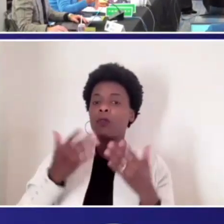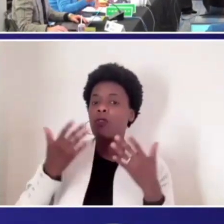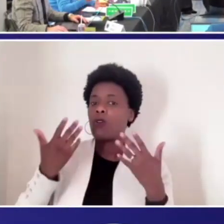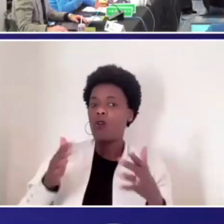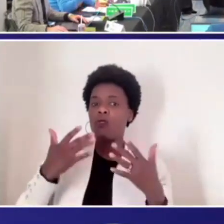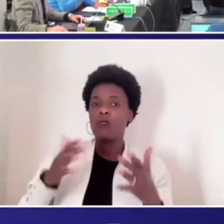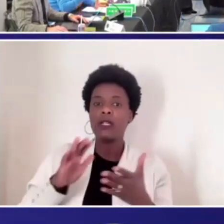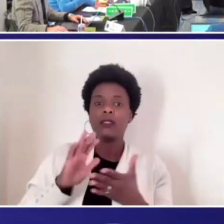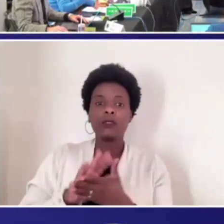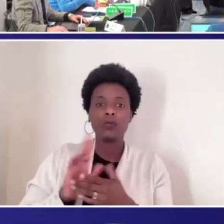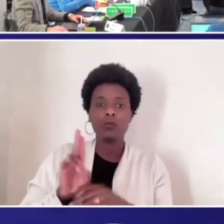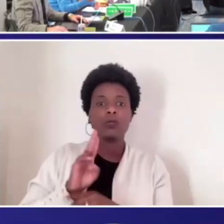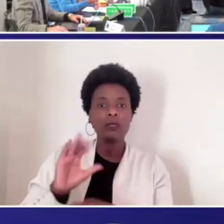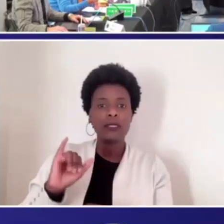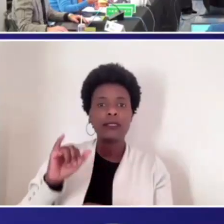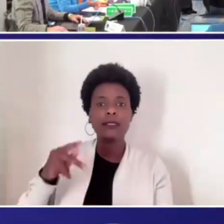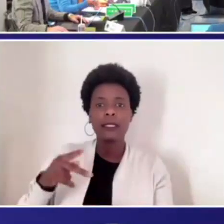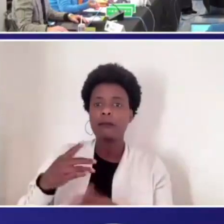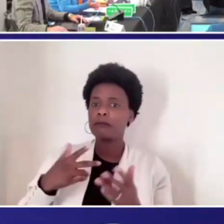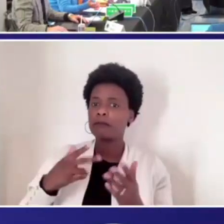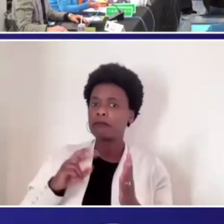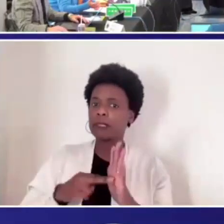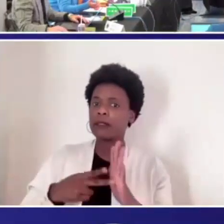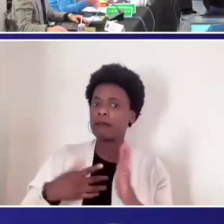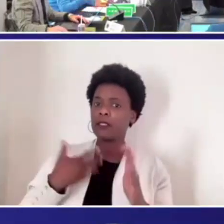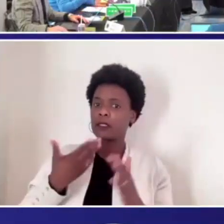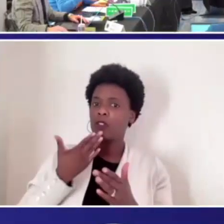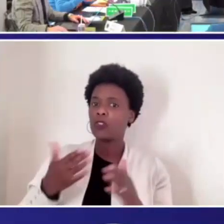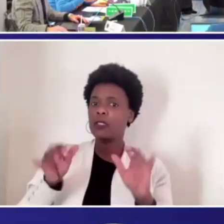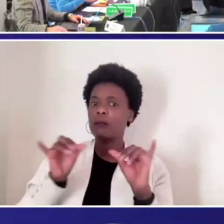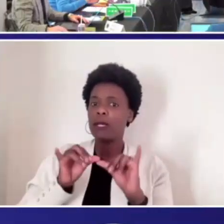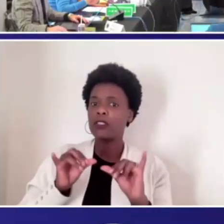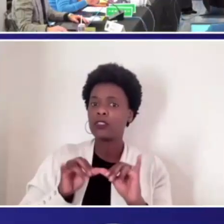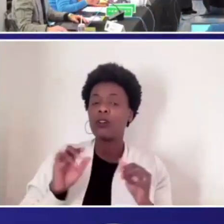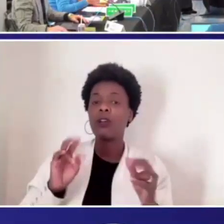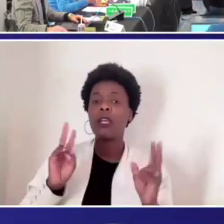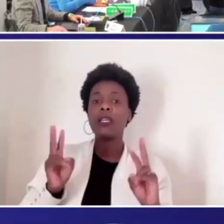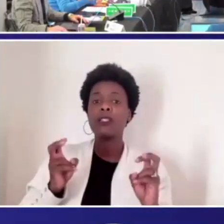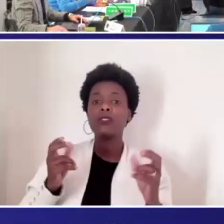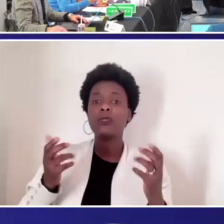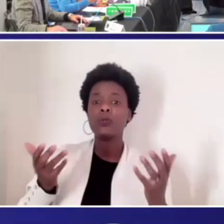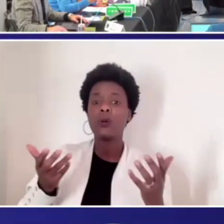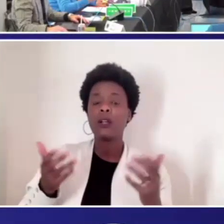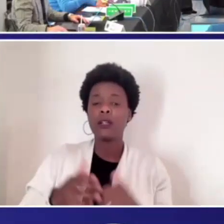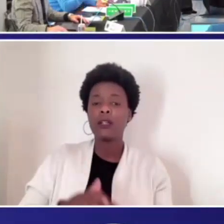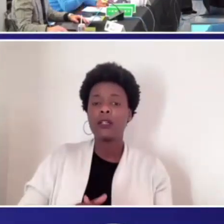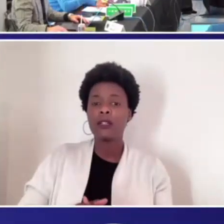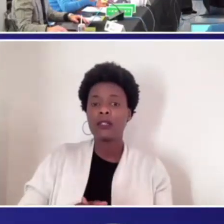Right? And so to me, that felt like a good measure. The issue I had is that IPEDS